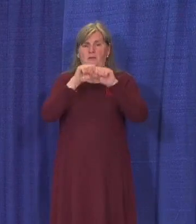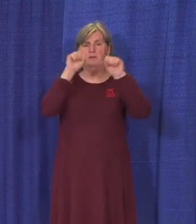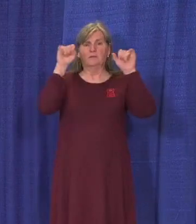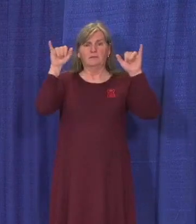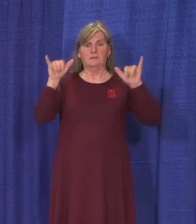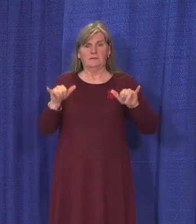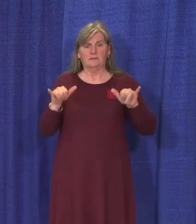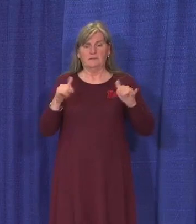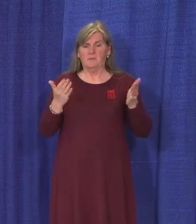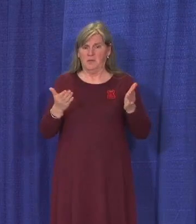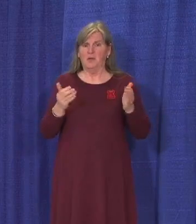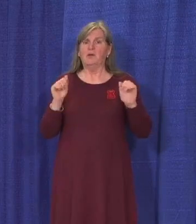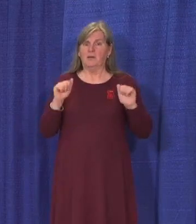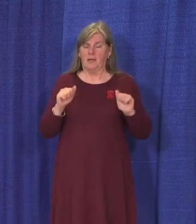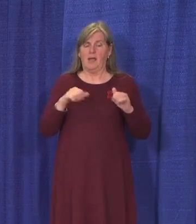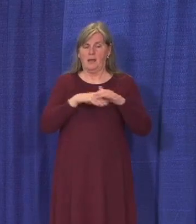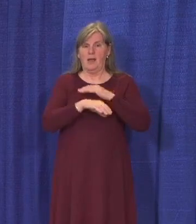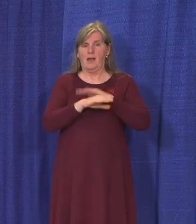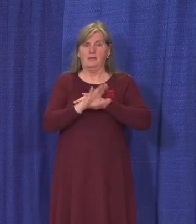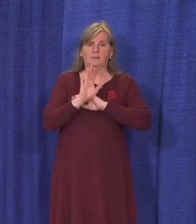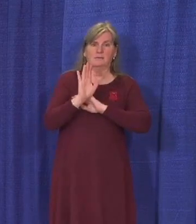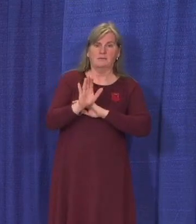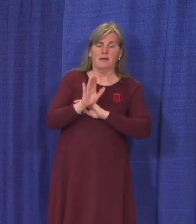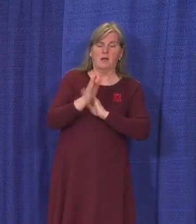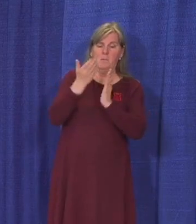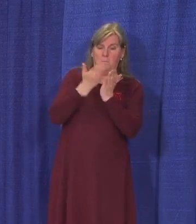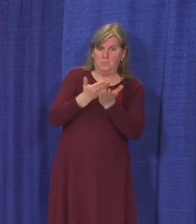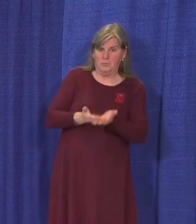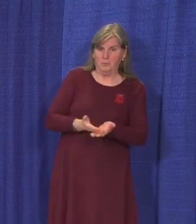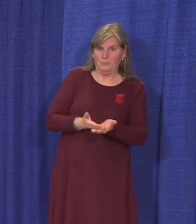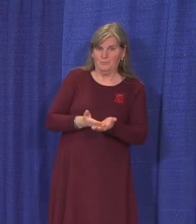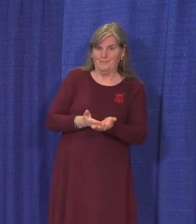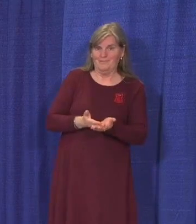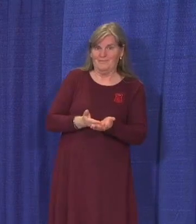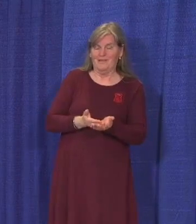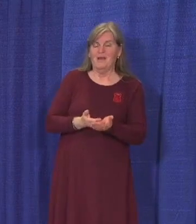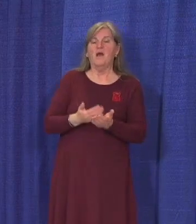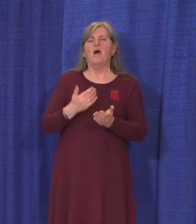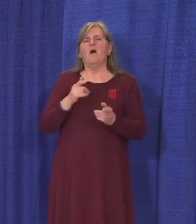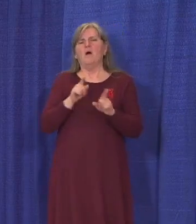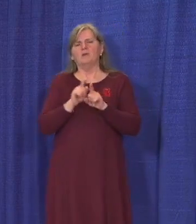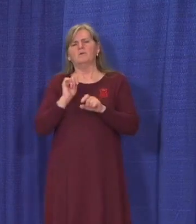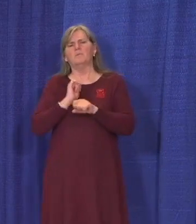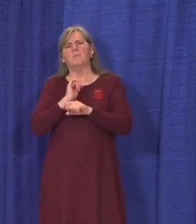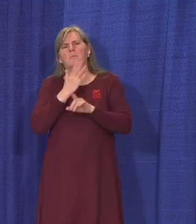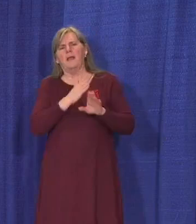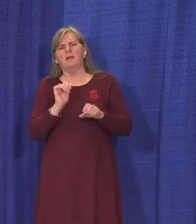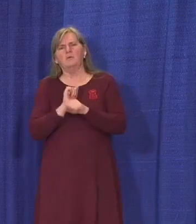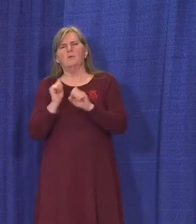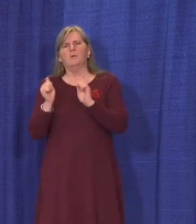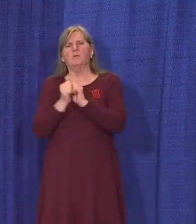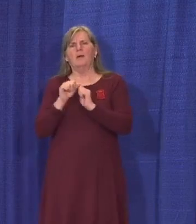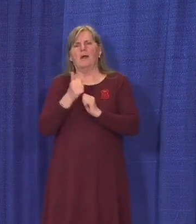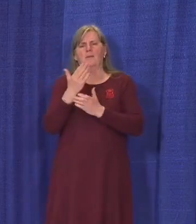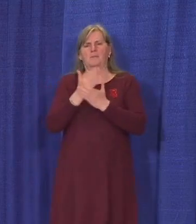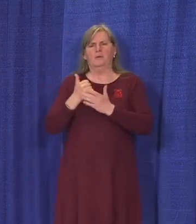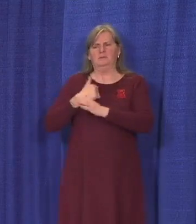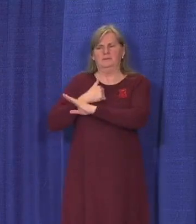declaration saying you can access this part of my health record, because we've done such